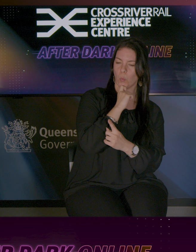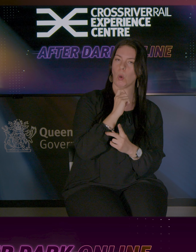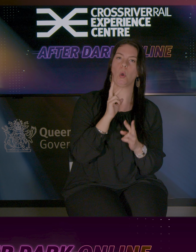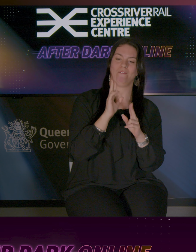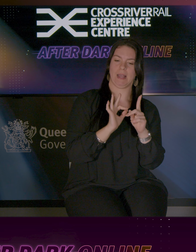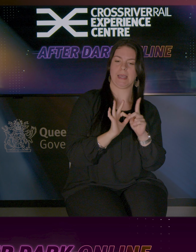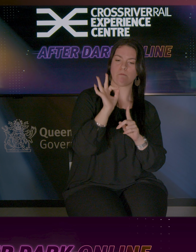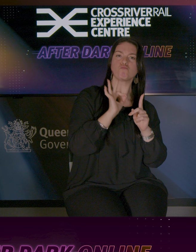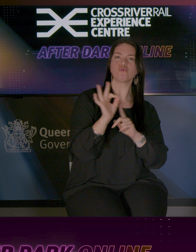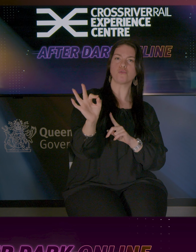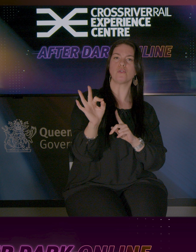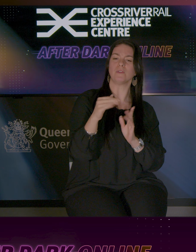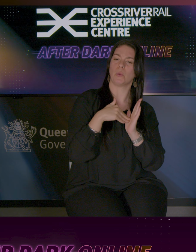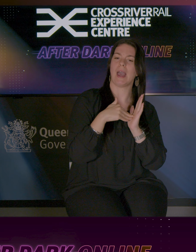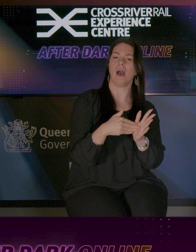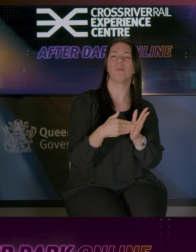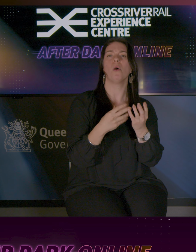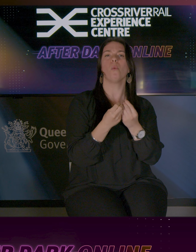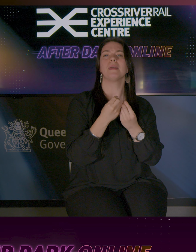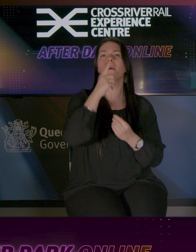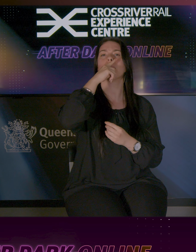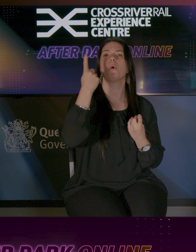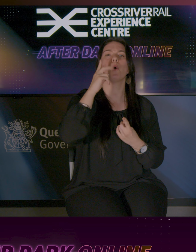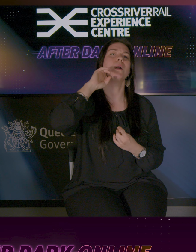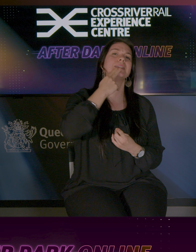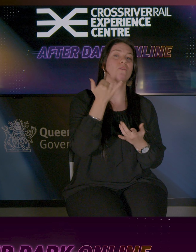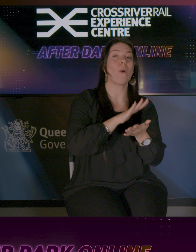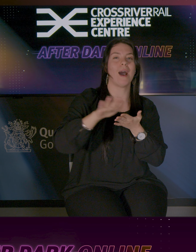but particularly to give people with low or no hearing some peace of mind